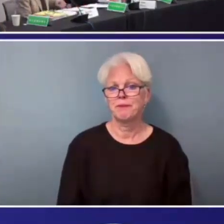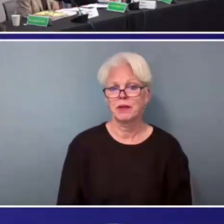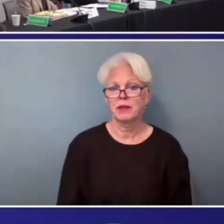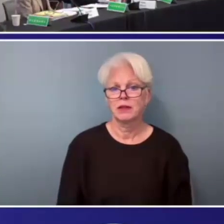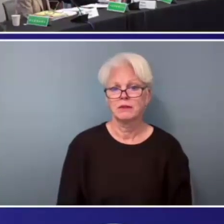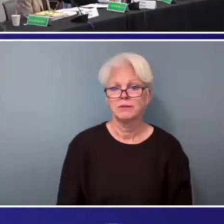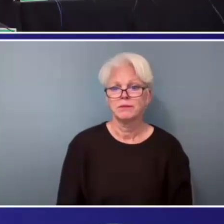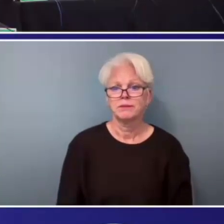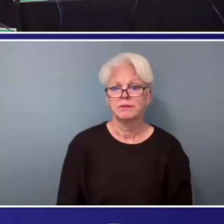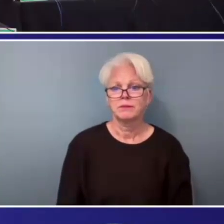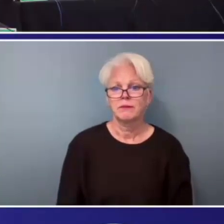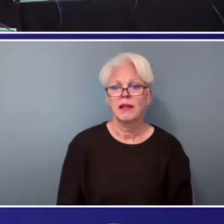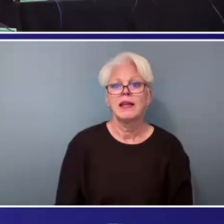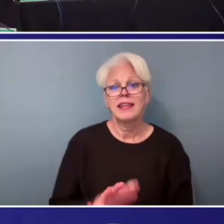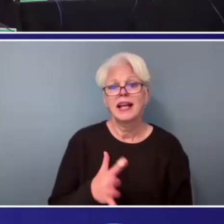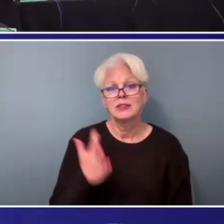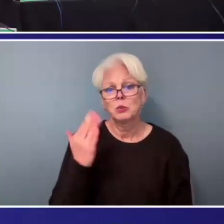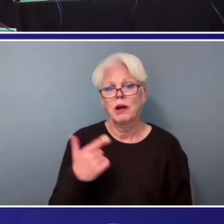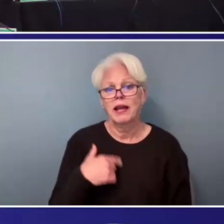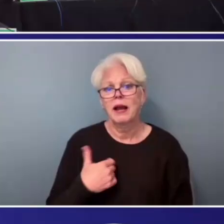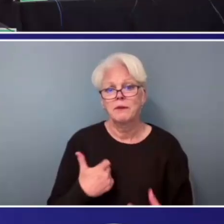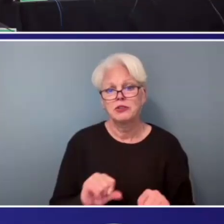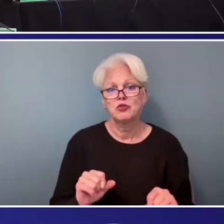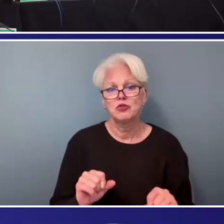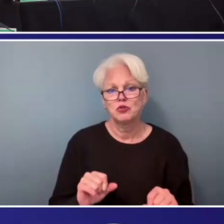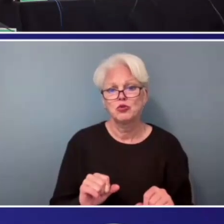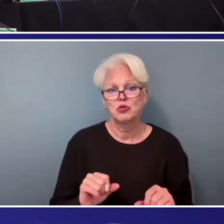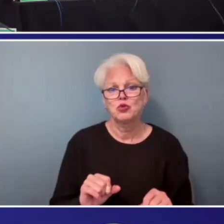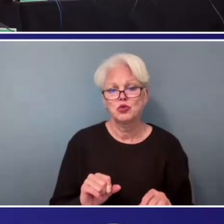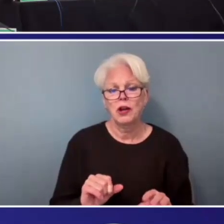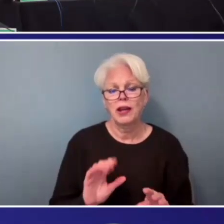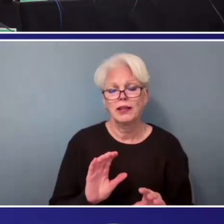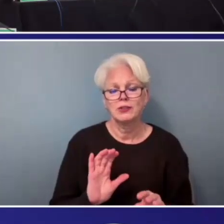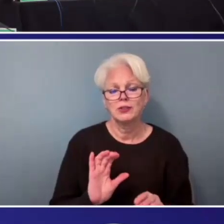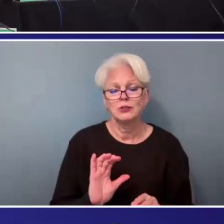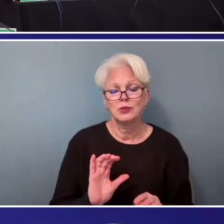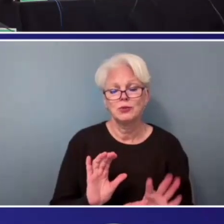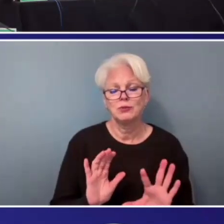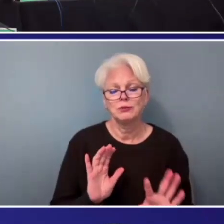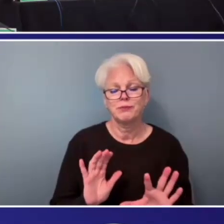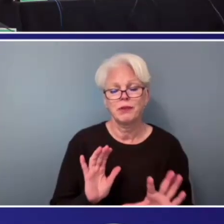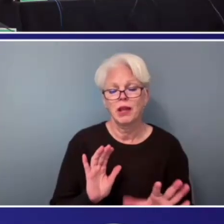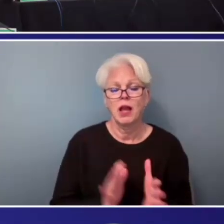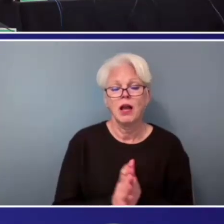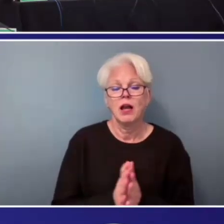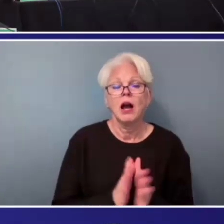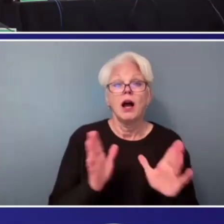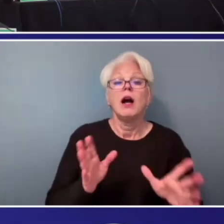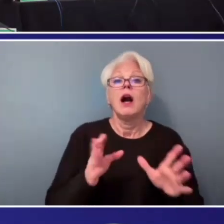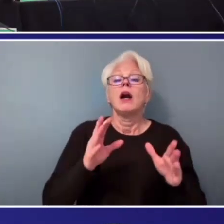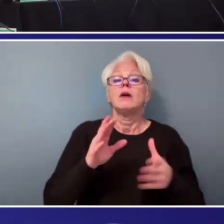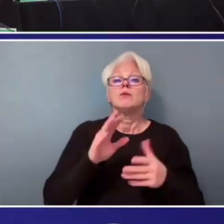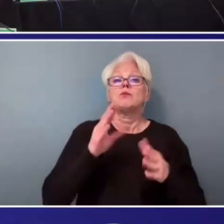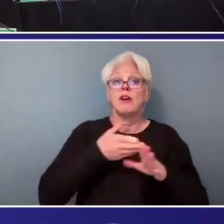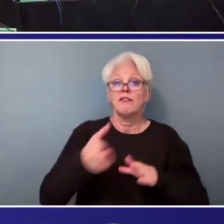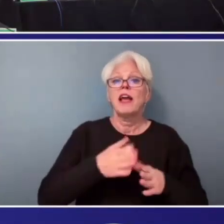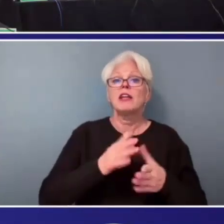Which is sort of why I was trying to level set. So the, the definition of professional student in the statute incorporates the